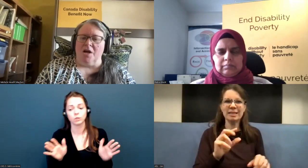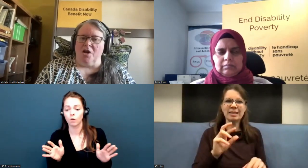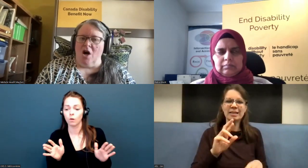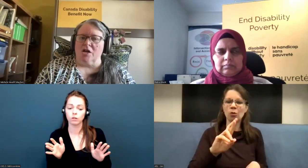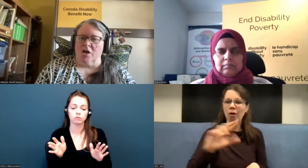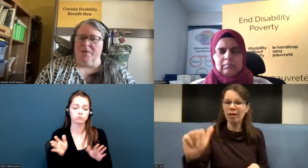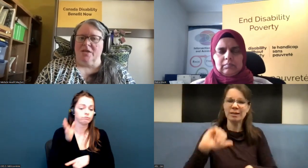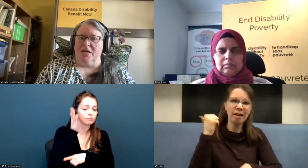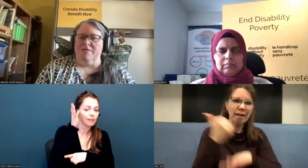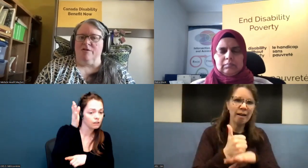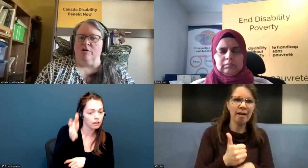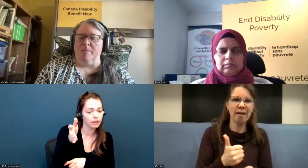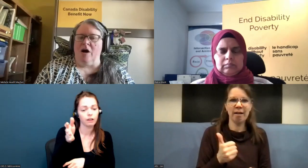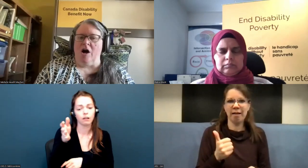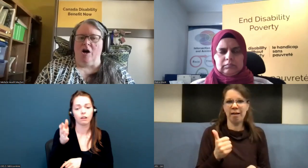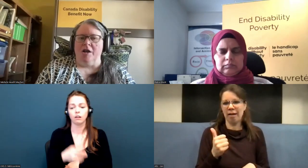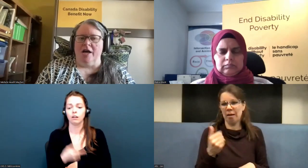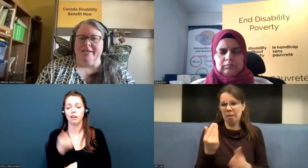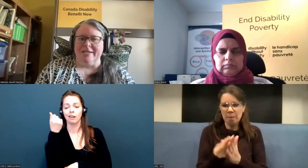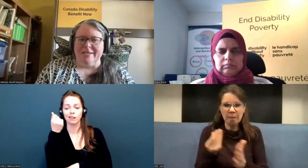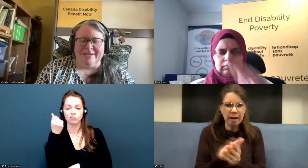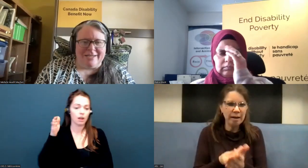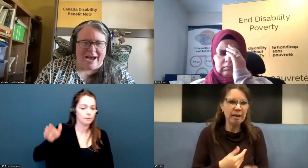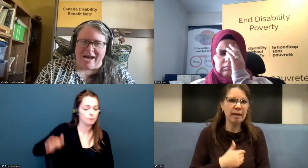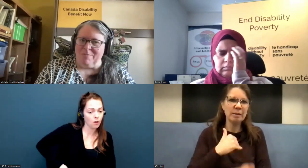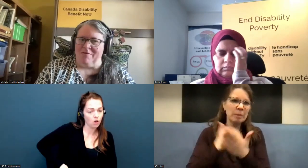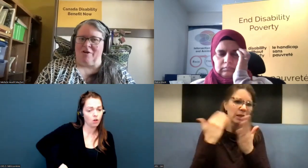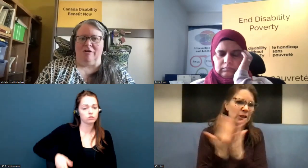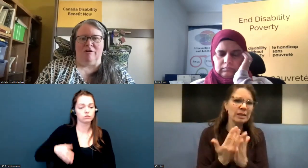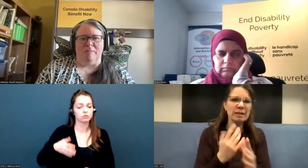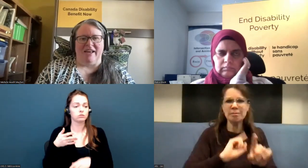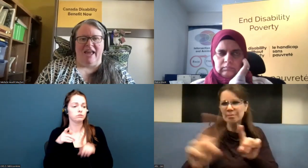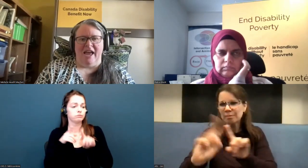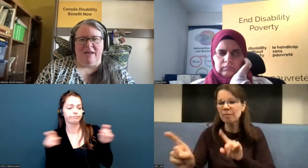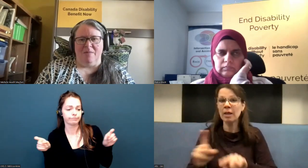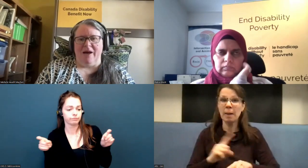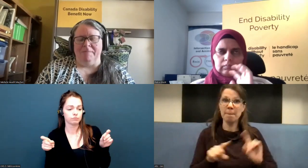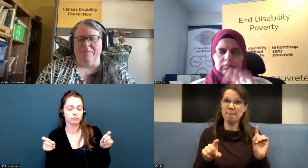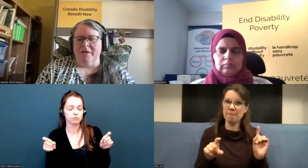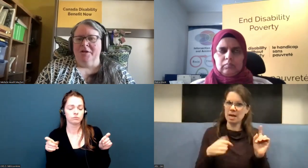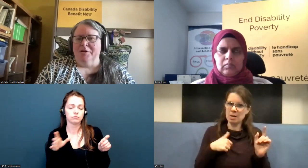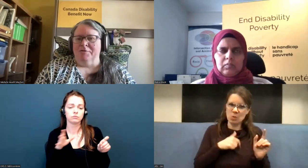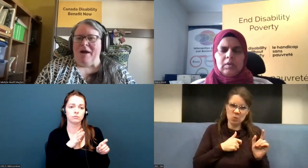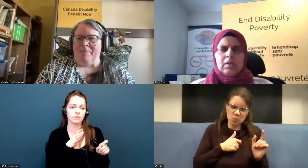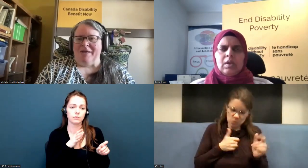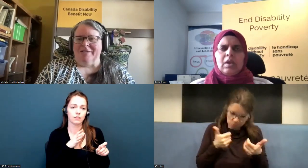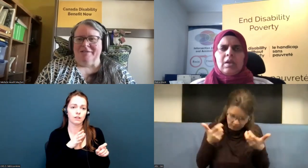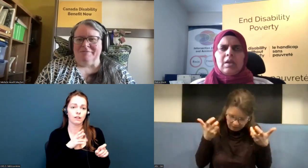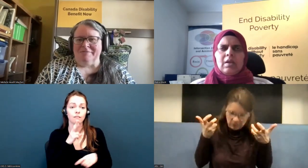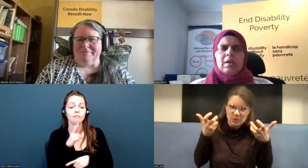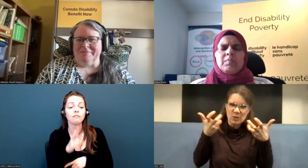NOT GOING TO GIVE UP ON A DIME OF A CLAWBACK ANYWHERE. RABIA.